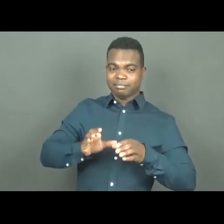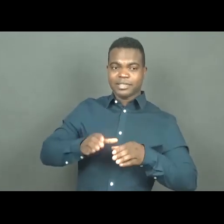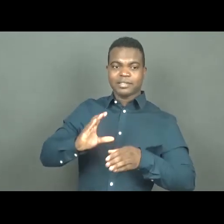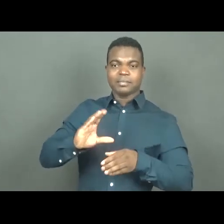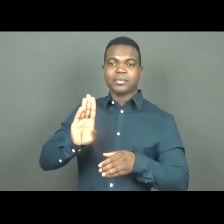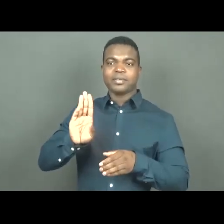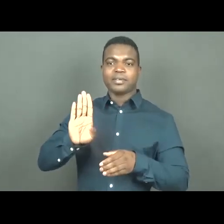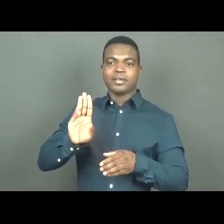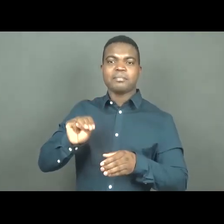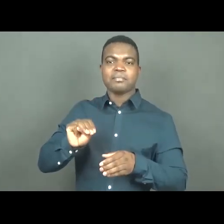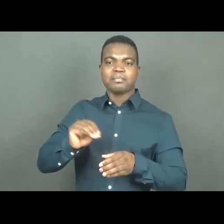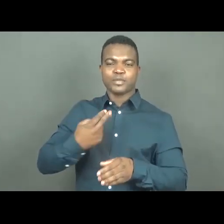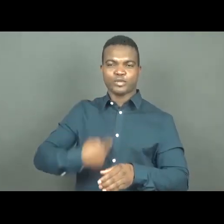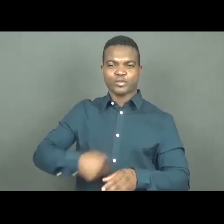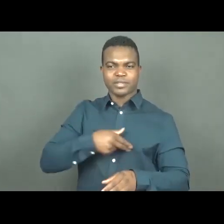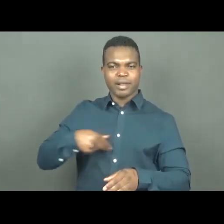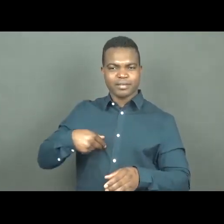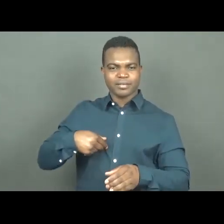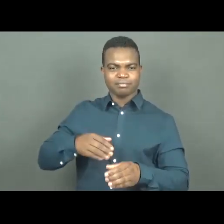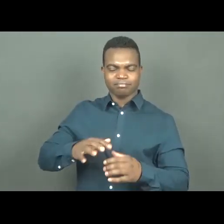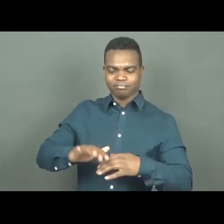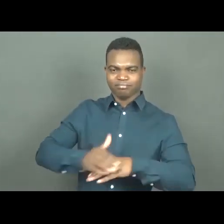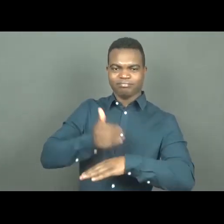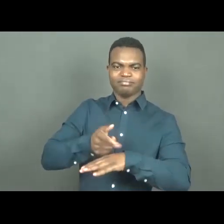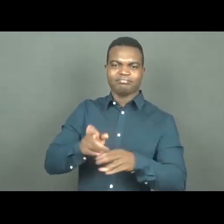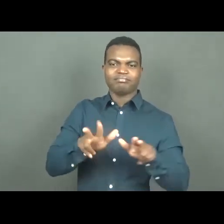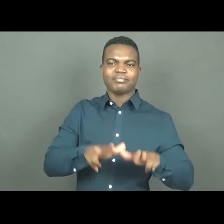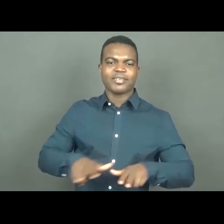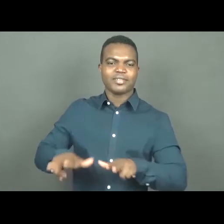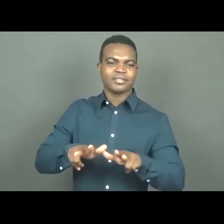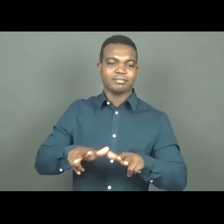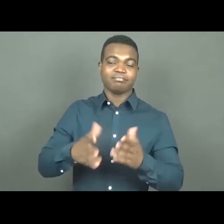My name is Mary Keogh. I am the director of advocacy at CBM Global. I will